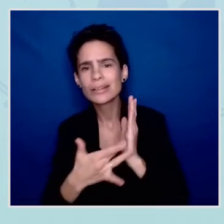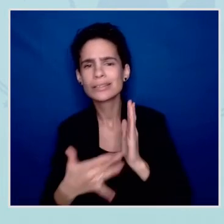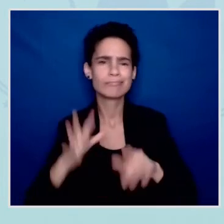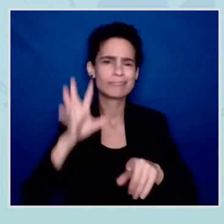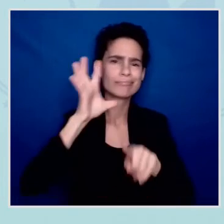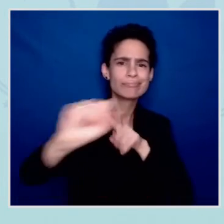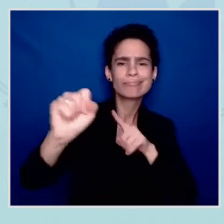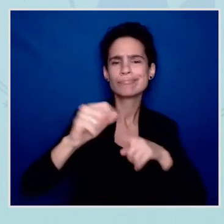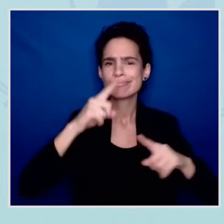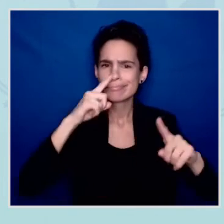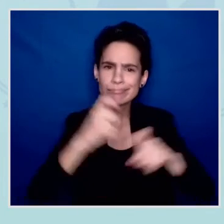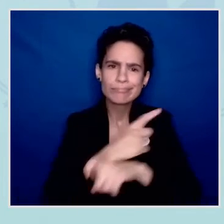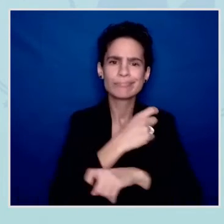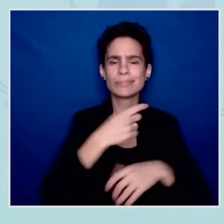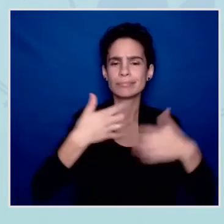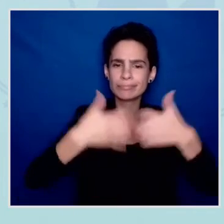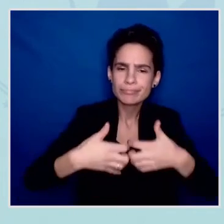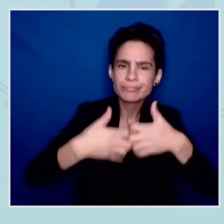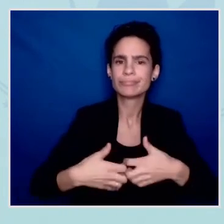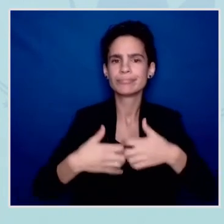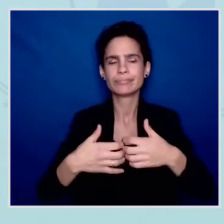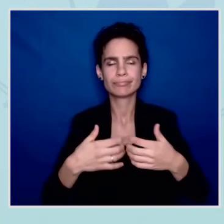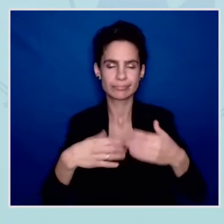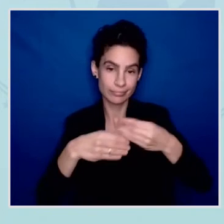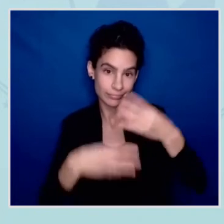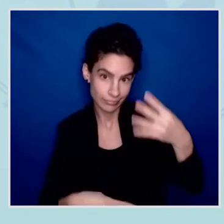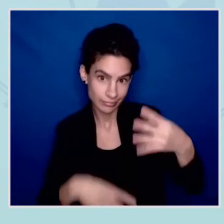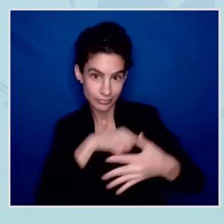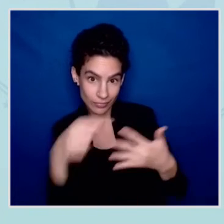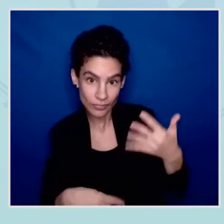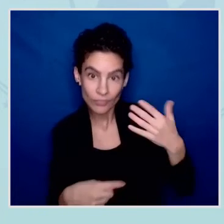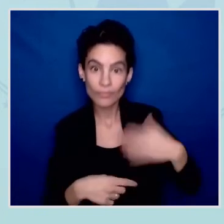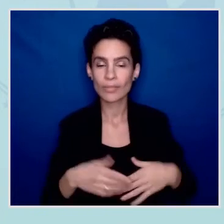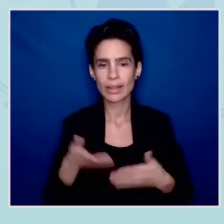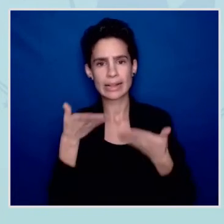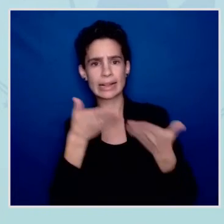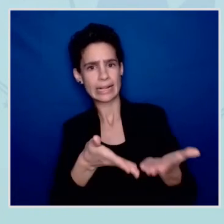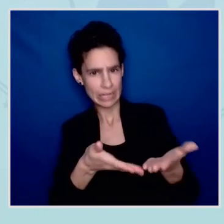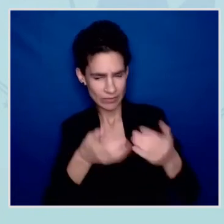SKILLS THEY NEED FOR GOOD AND JOBS IN THE 21st CENTURY IN